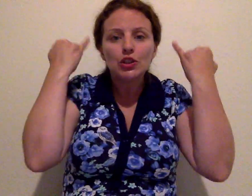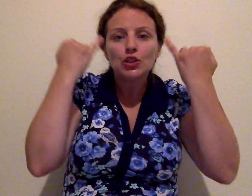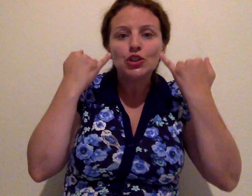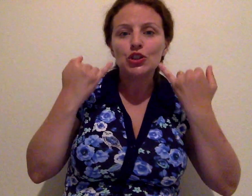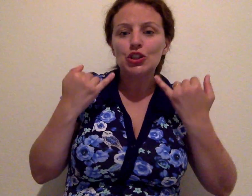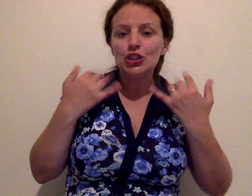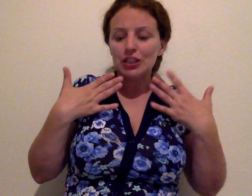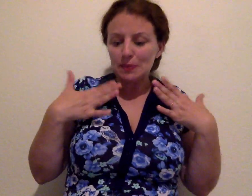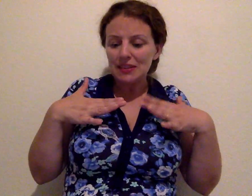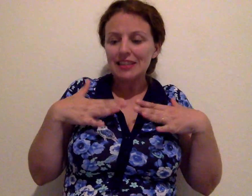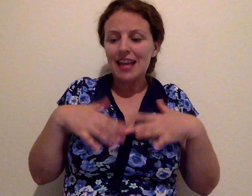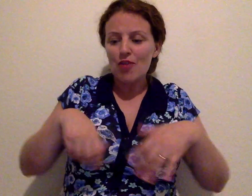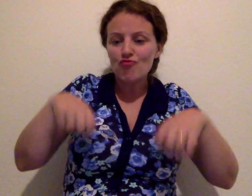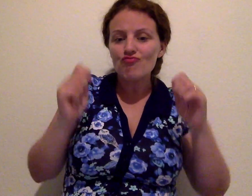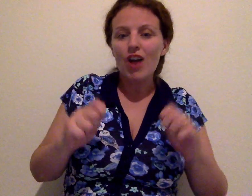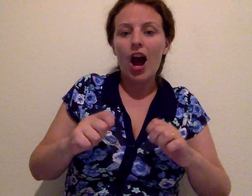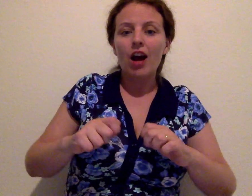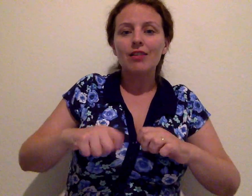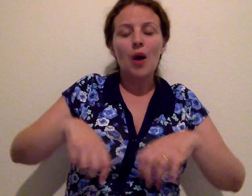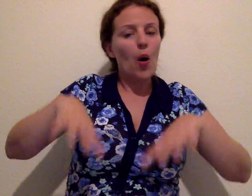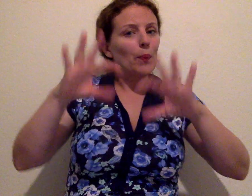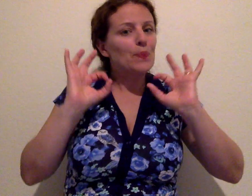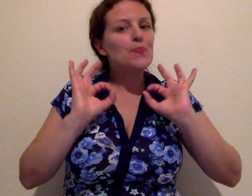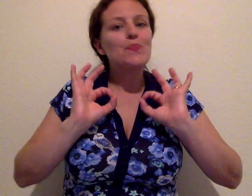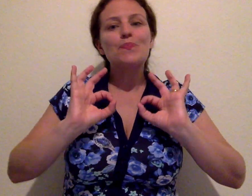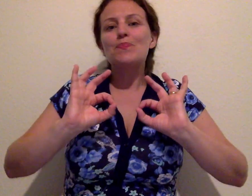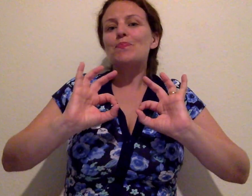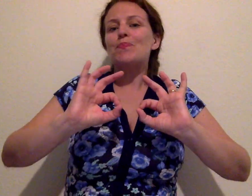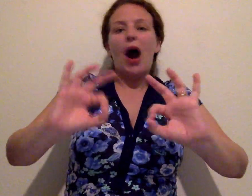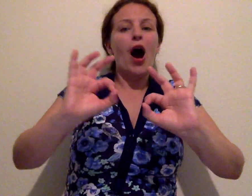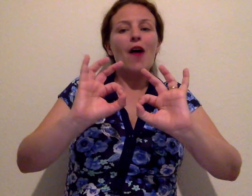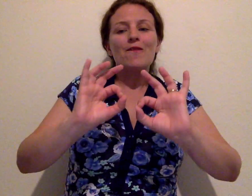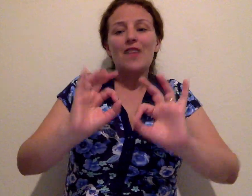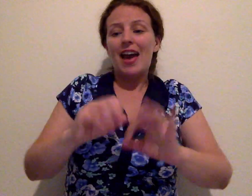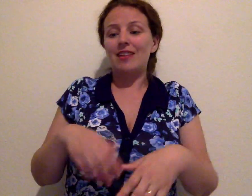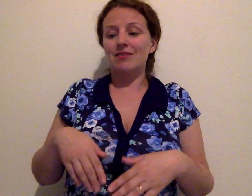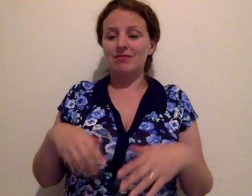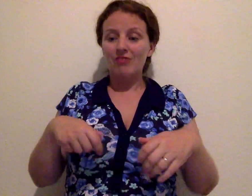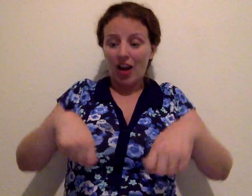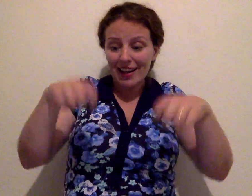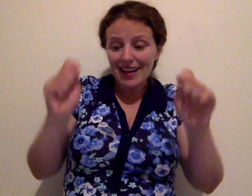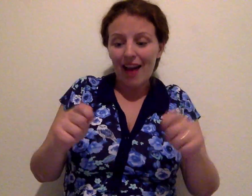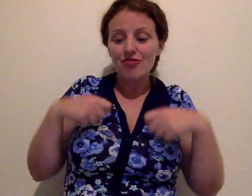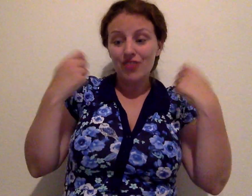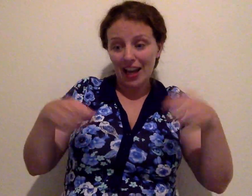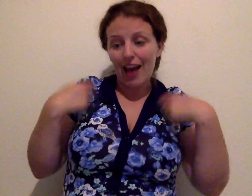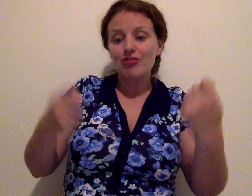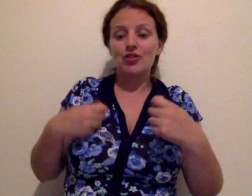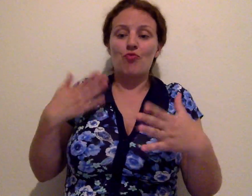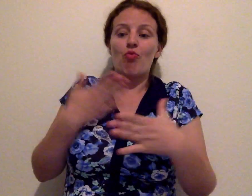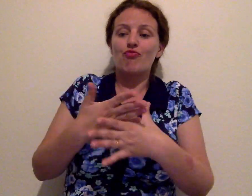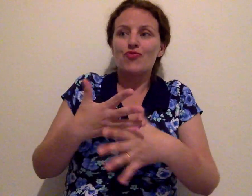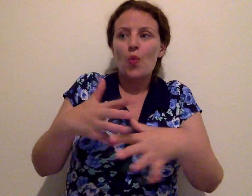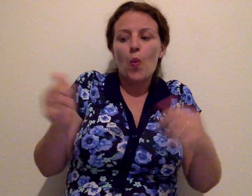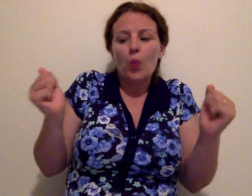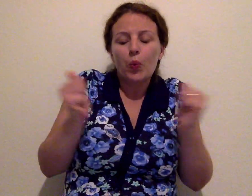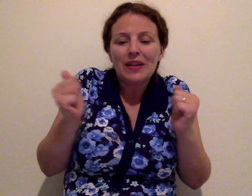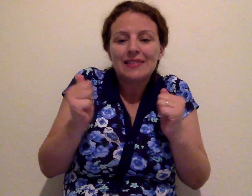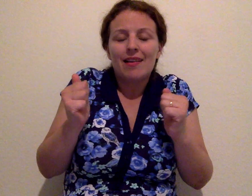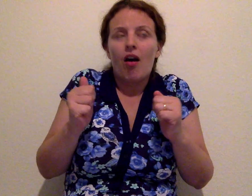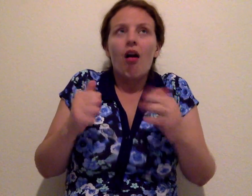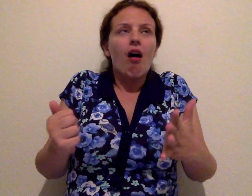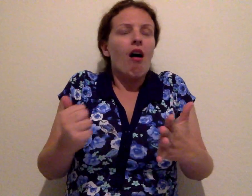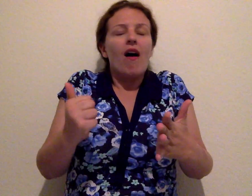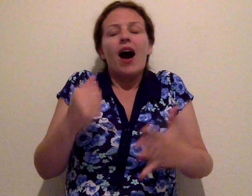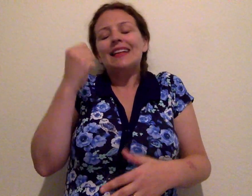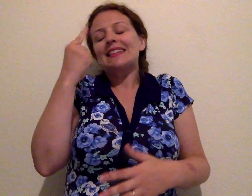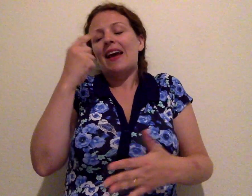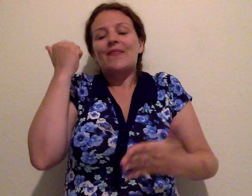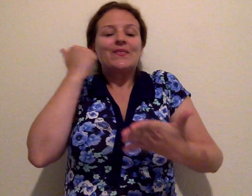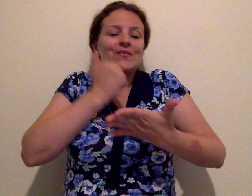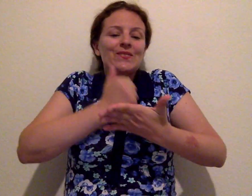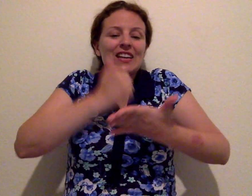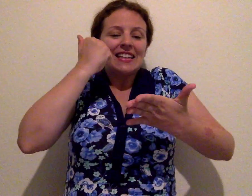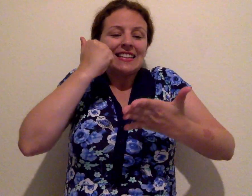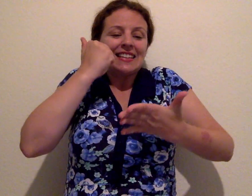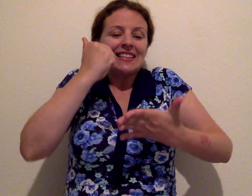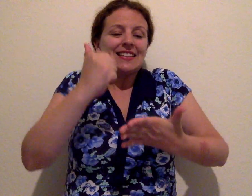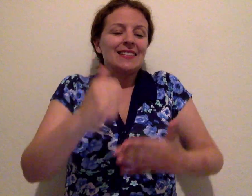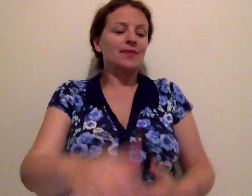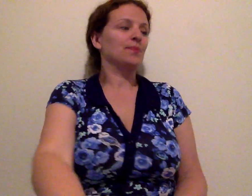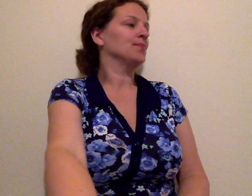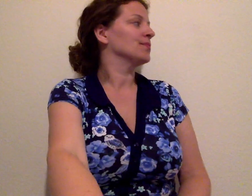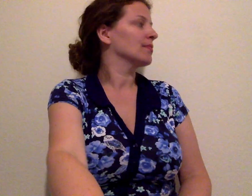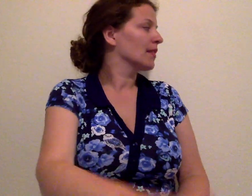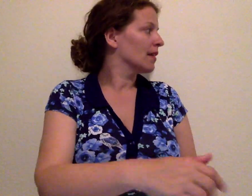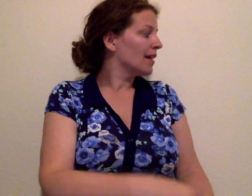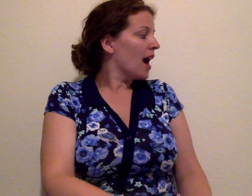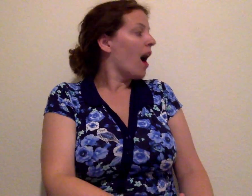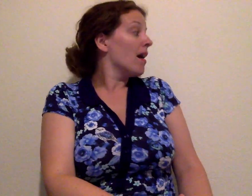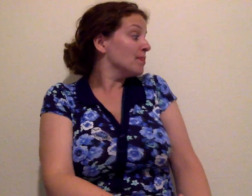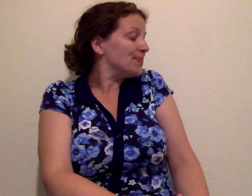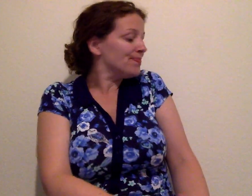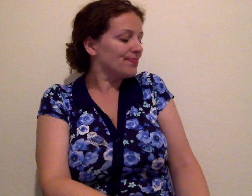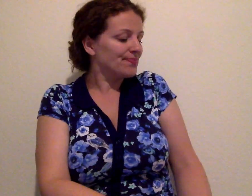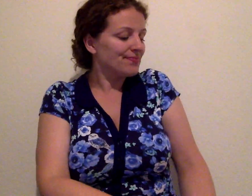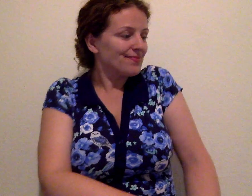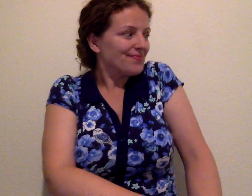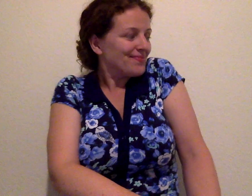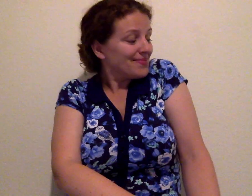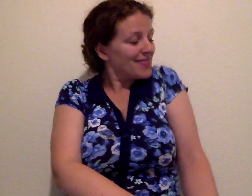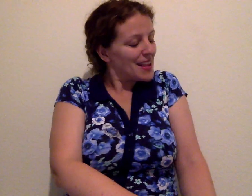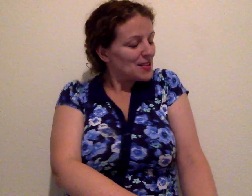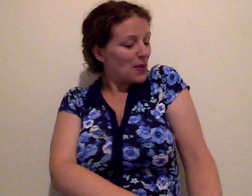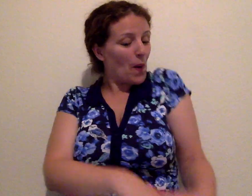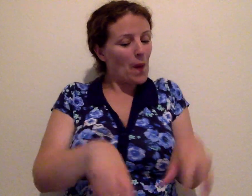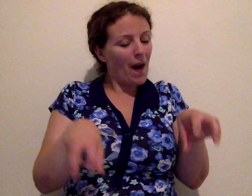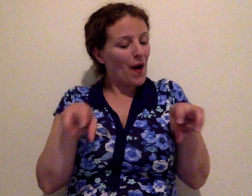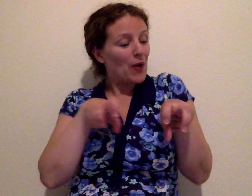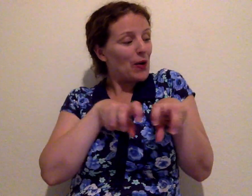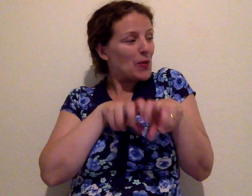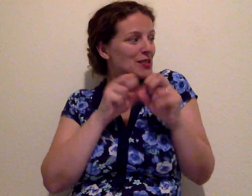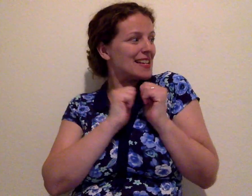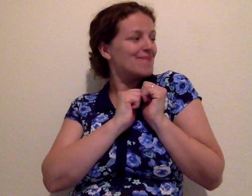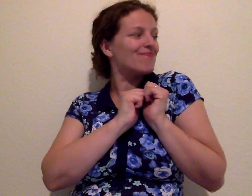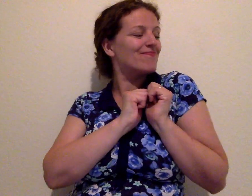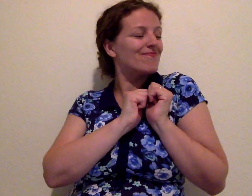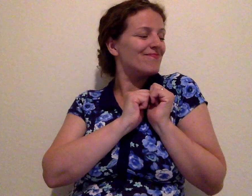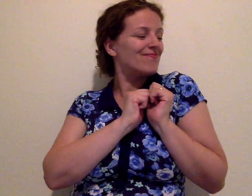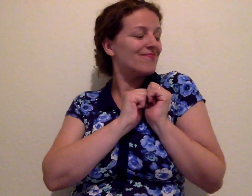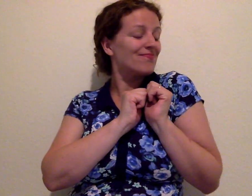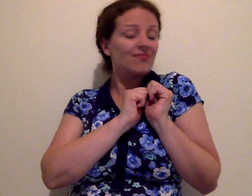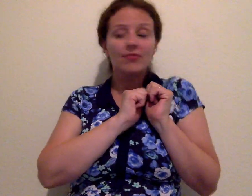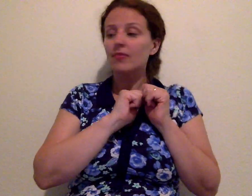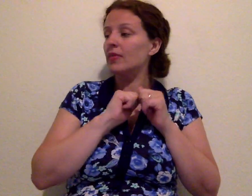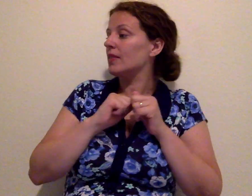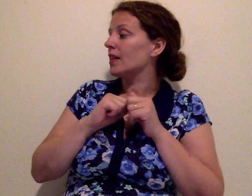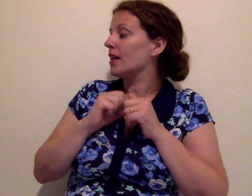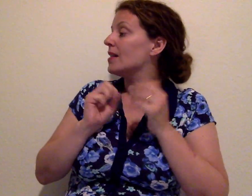"A sheep skin rug, what a fantastic idea for carriages through winter, so cosy."